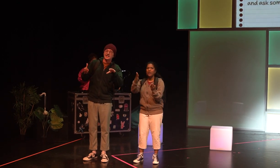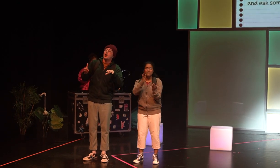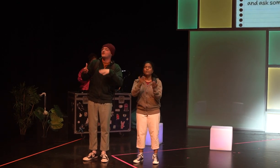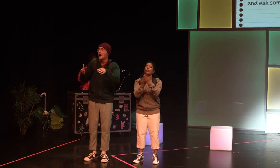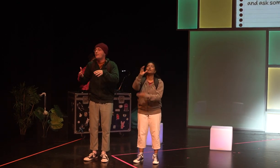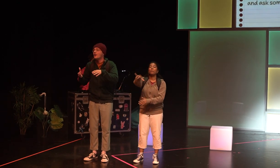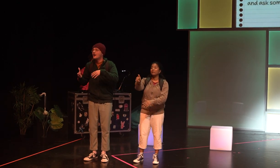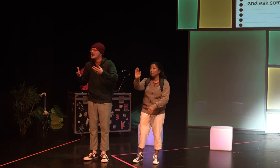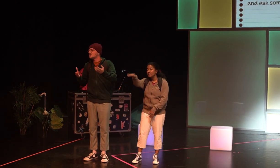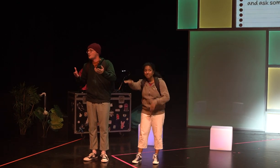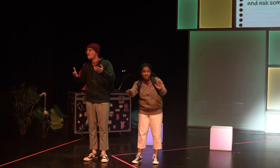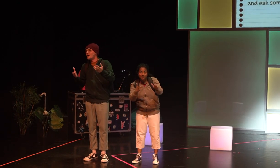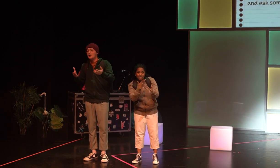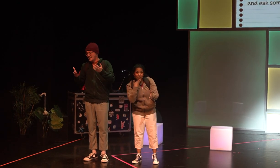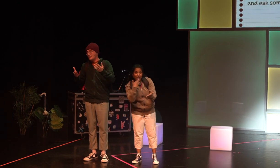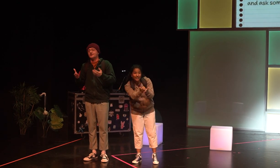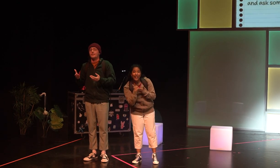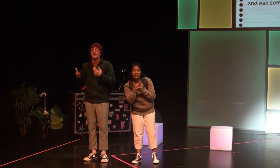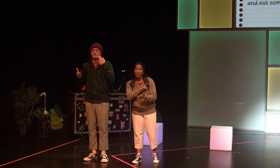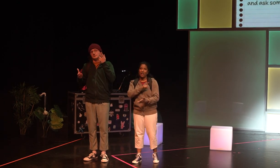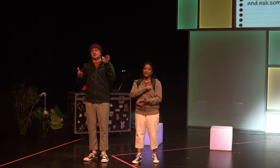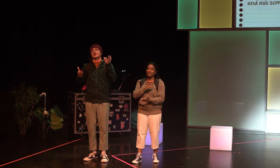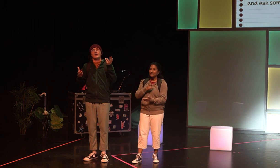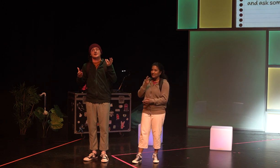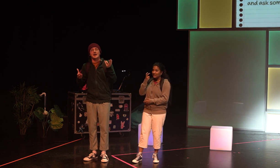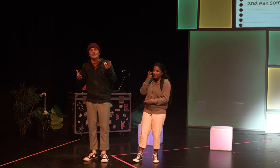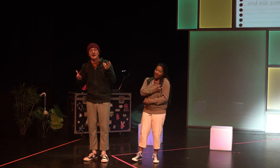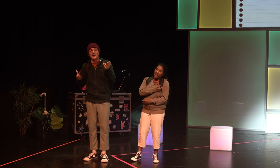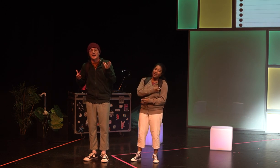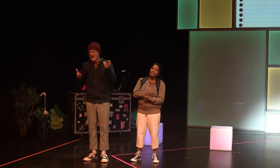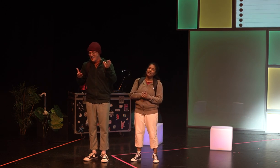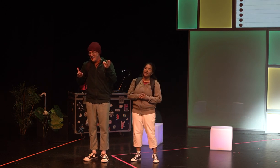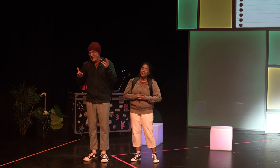new place I might stop and ask someone for help, you know, cos I can't see